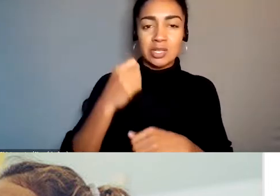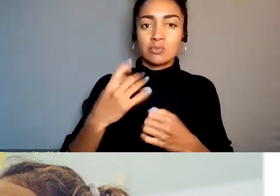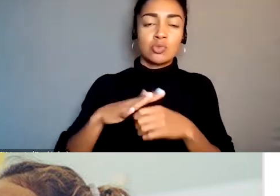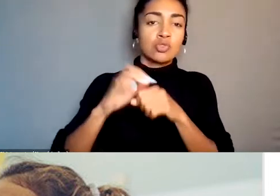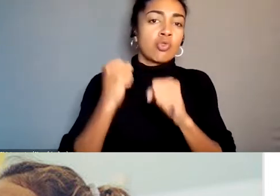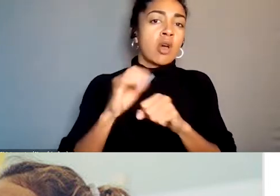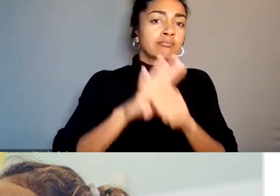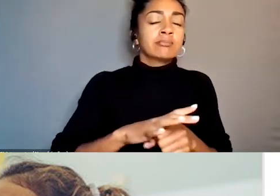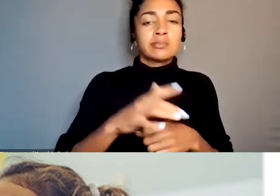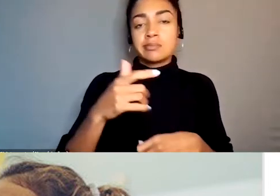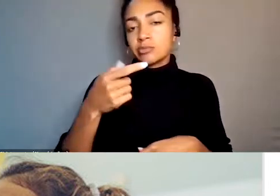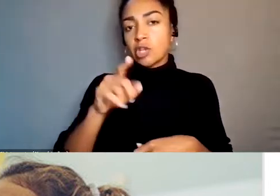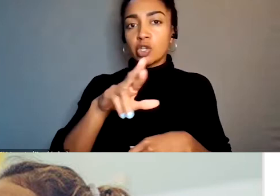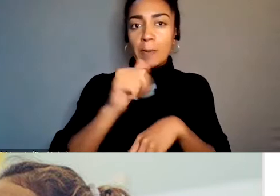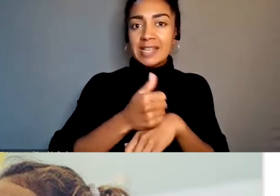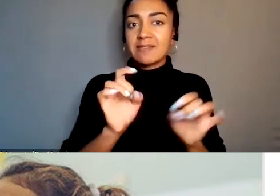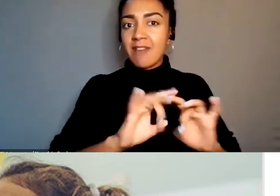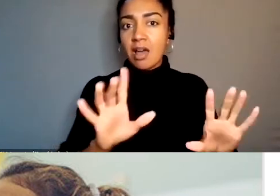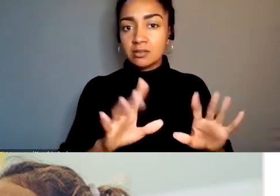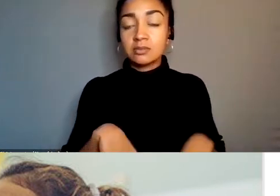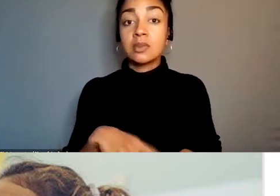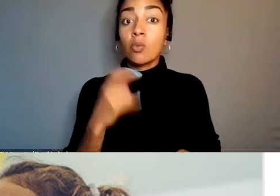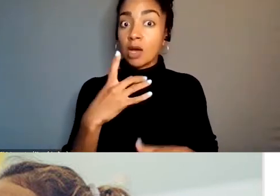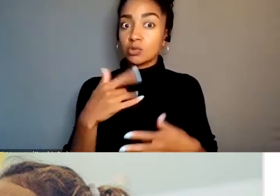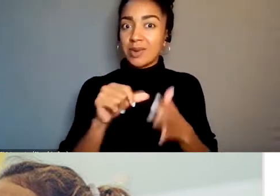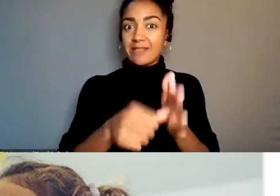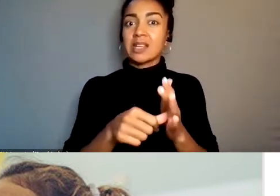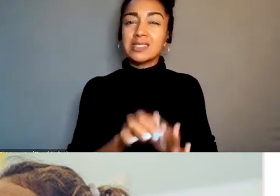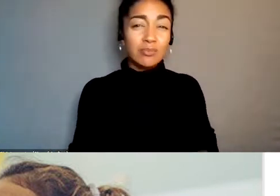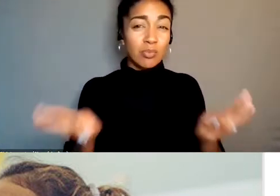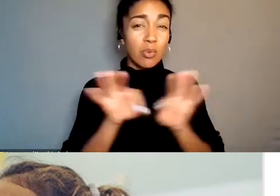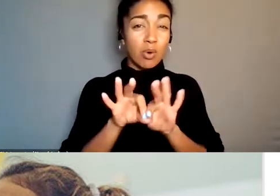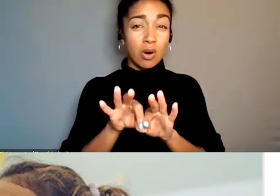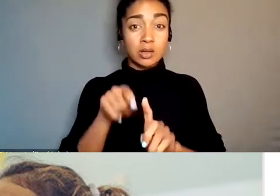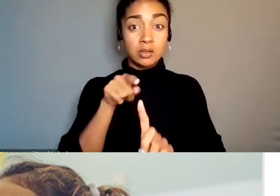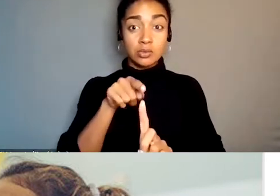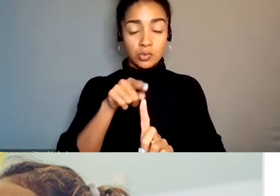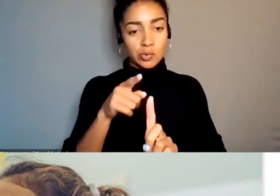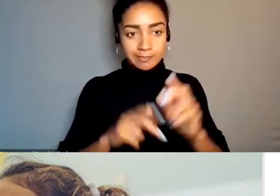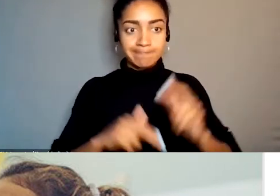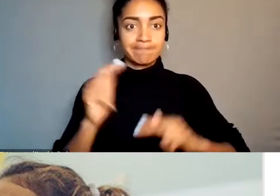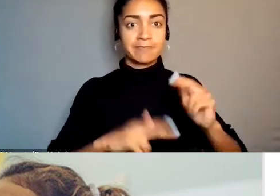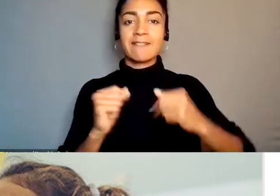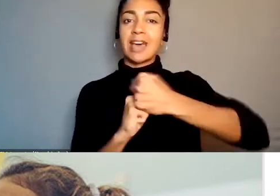all girls and all students gain foundational literacy numeracy and social-emotional skills in the early